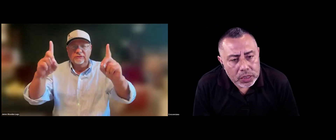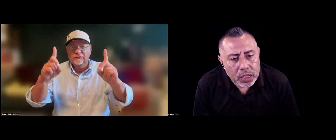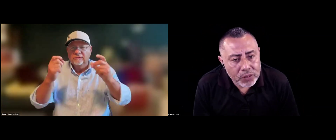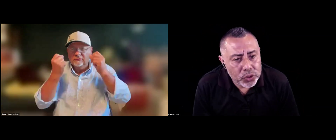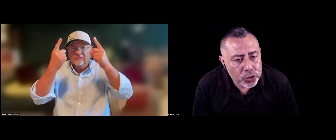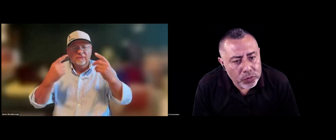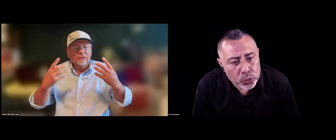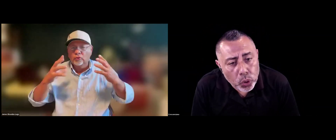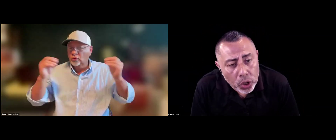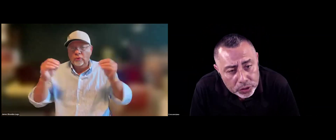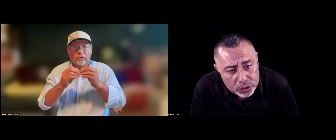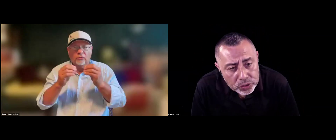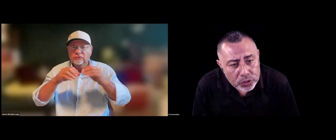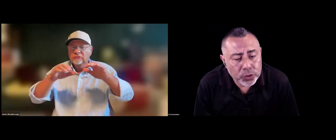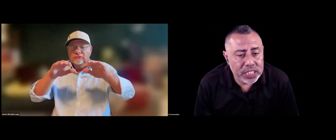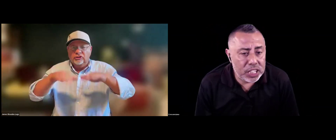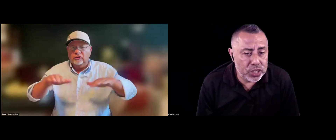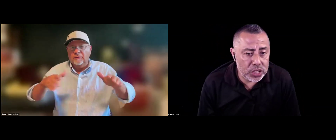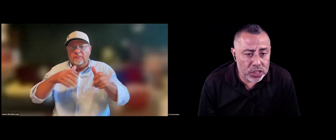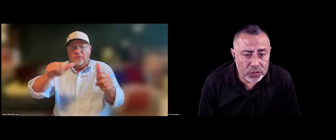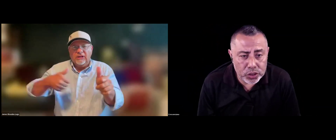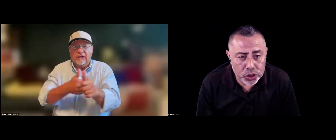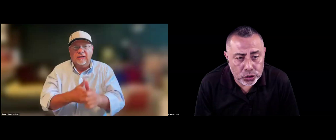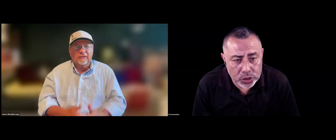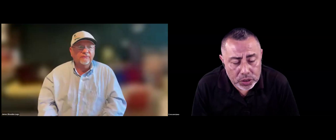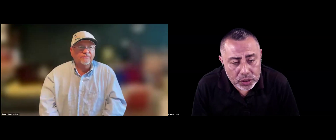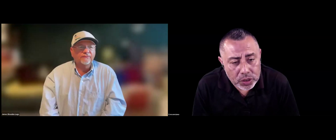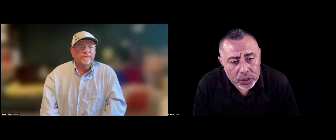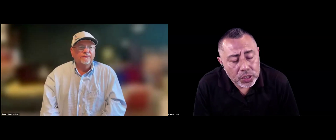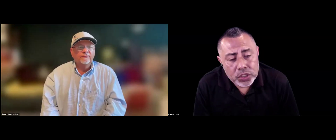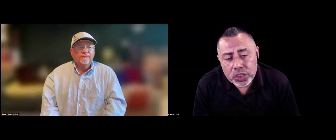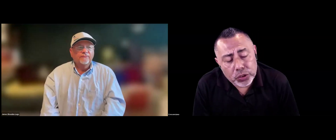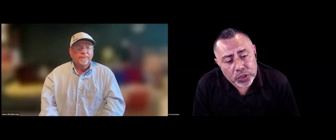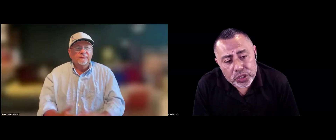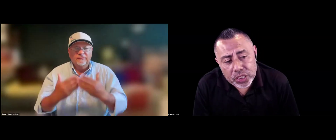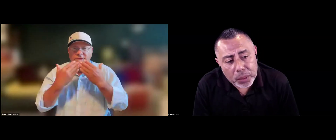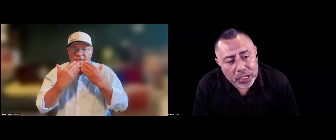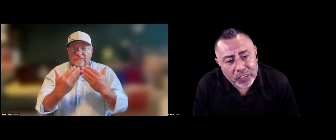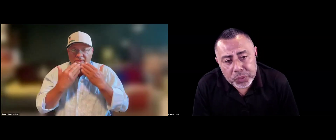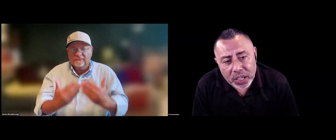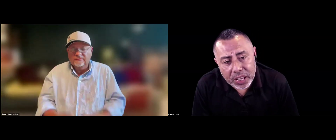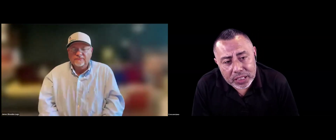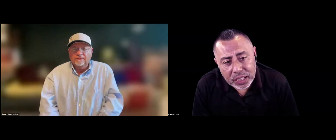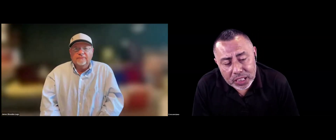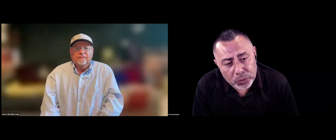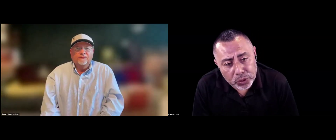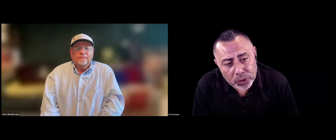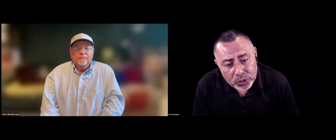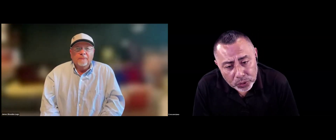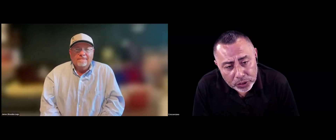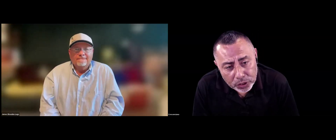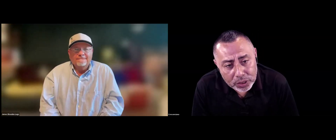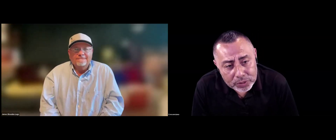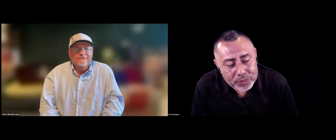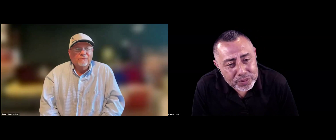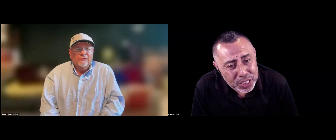We have to serve as warriors for the education of our children. Children should not be left behind anymore or at all.